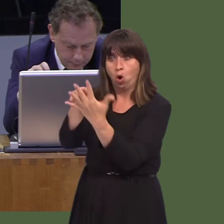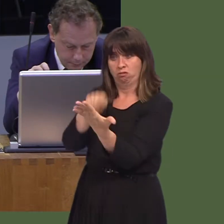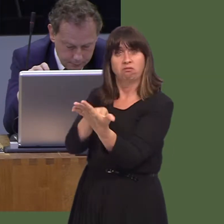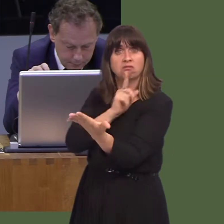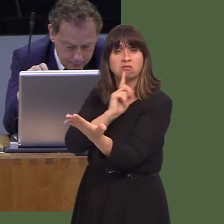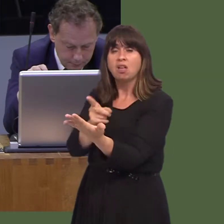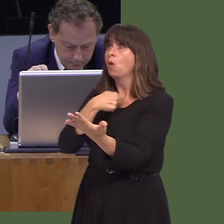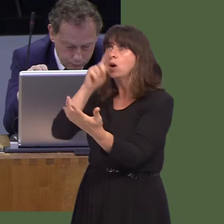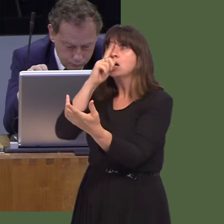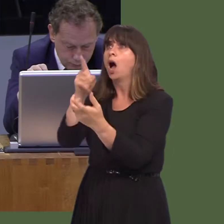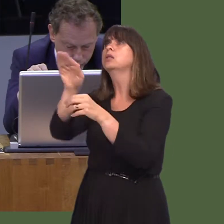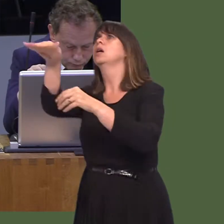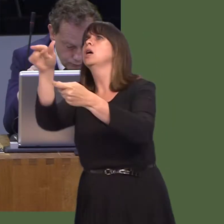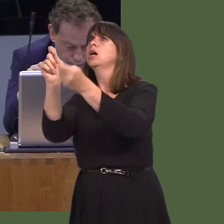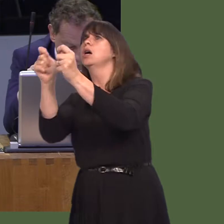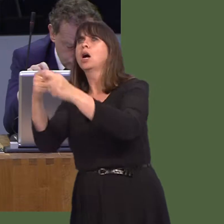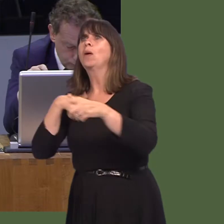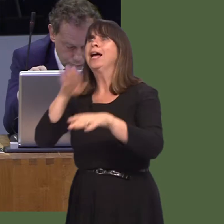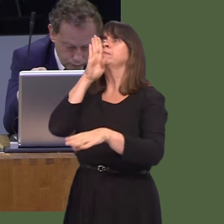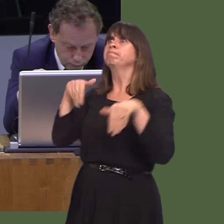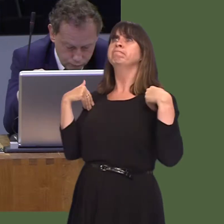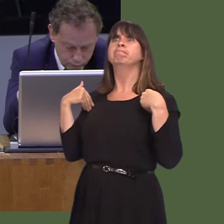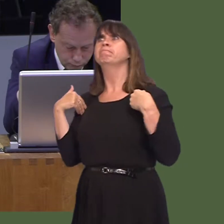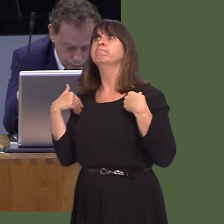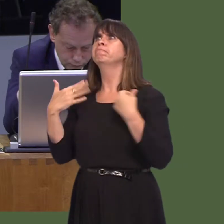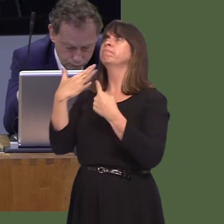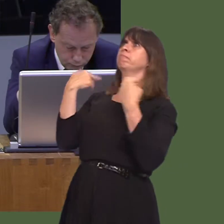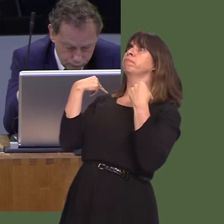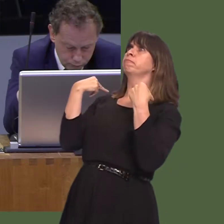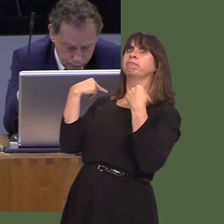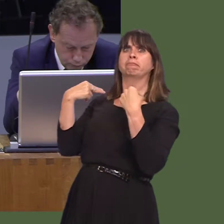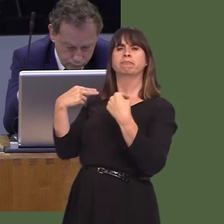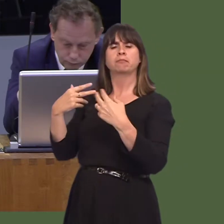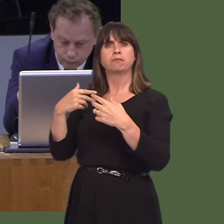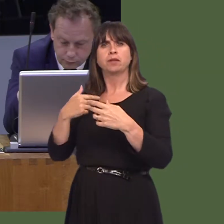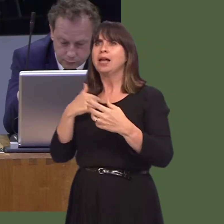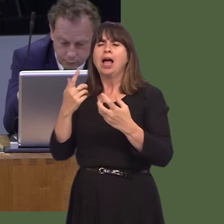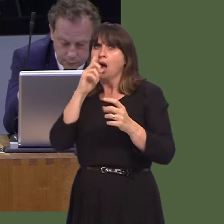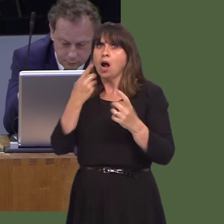or influence them, and we would be unable to conduct independent trade policies, hampering